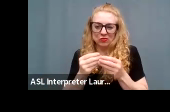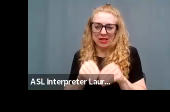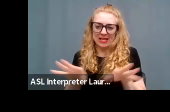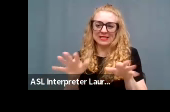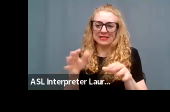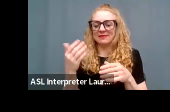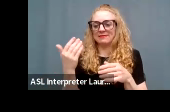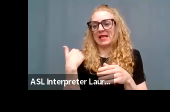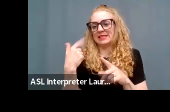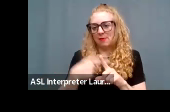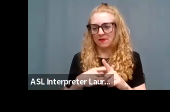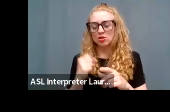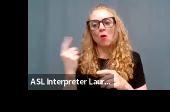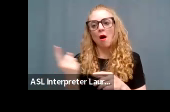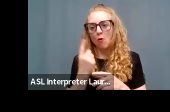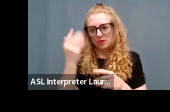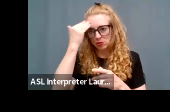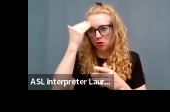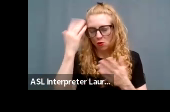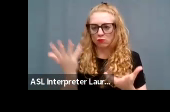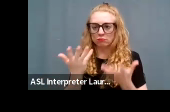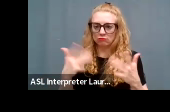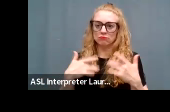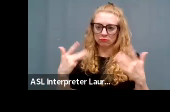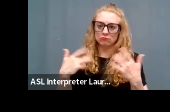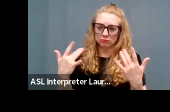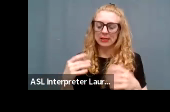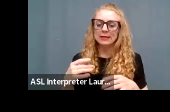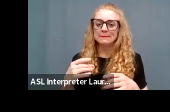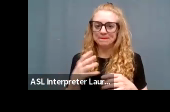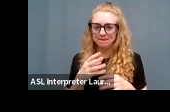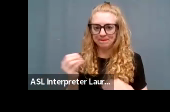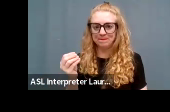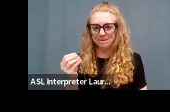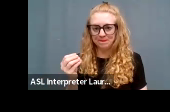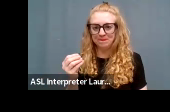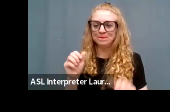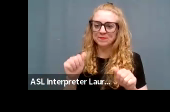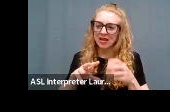keeping abreast of what comes out that allows us to add you know incremental or or radical